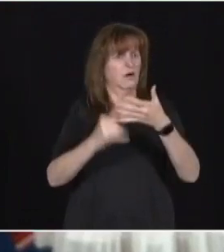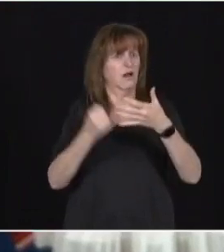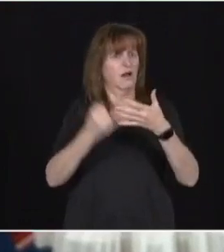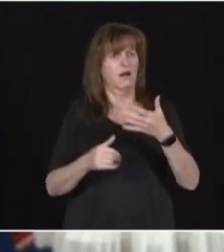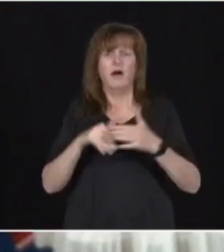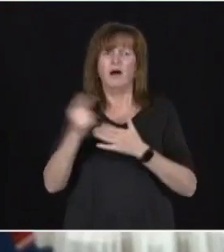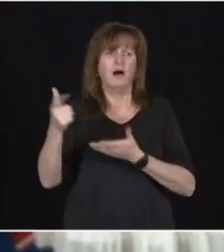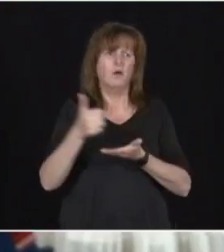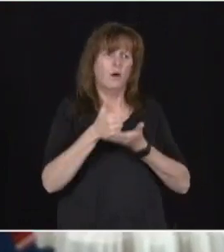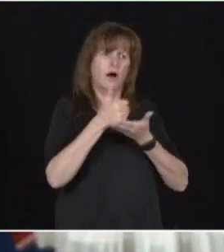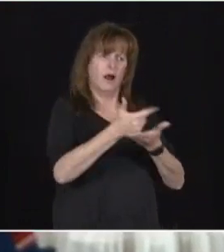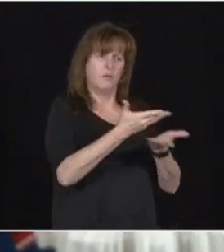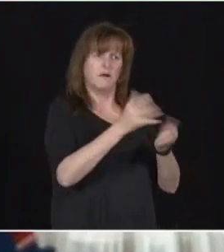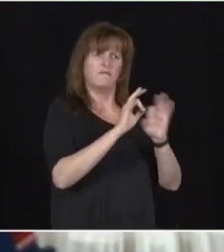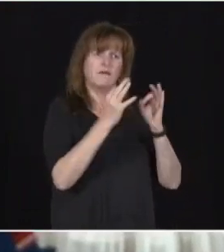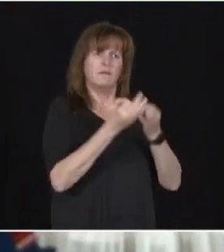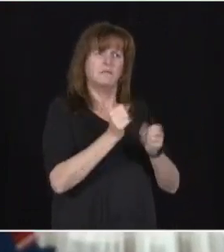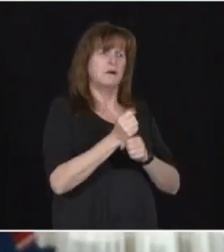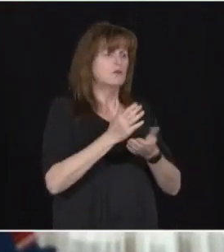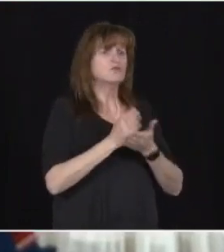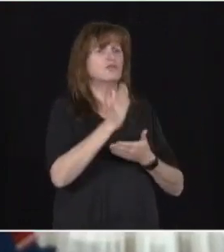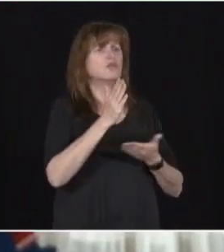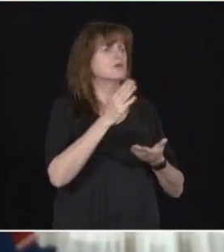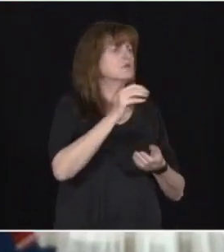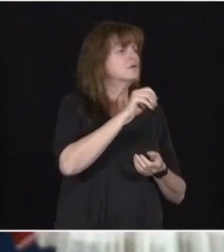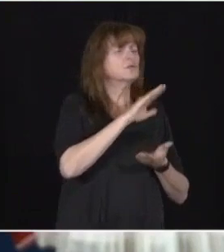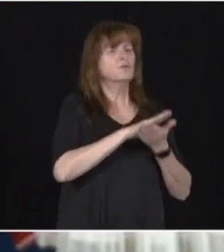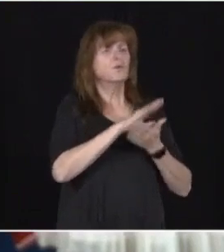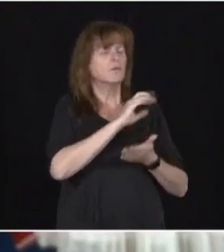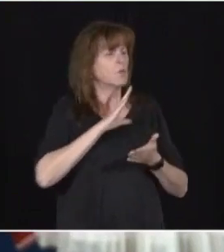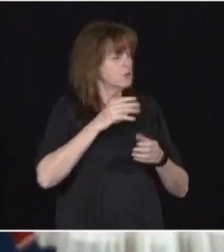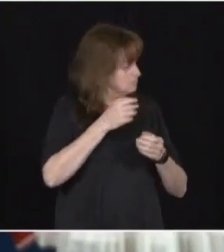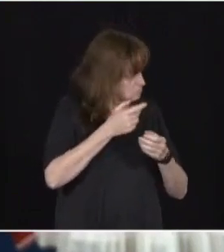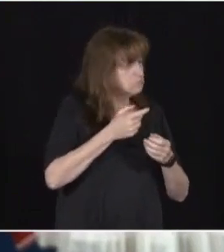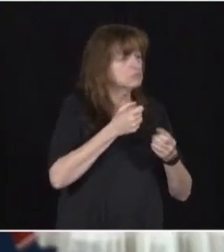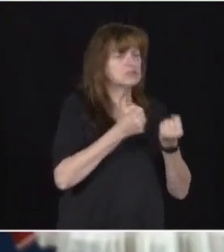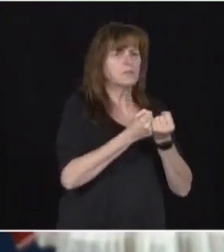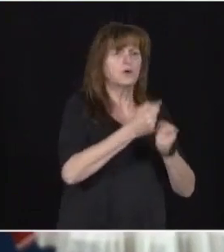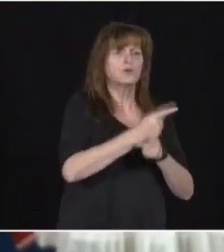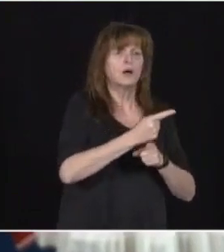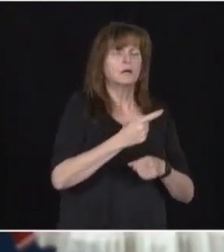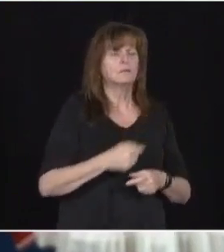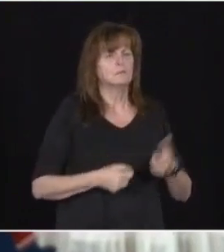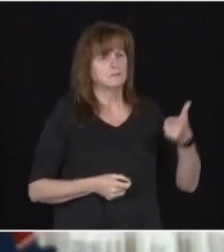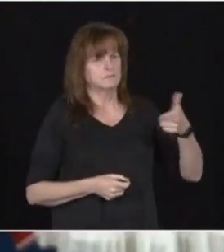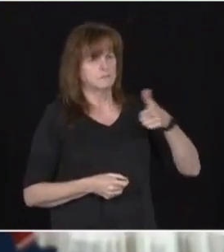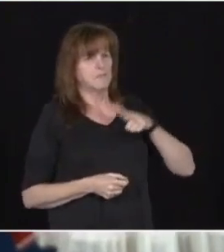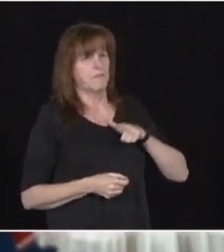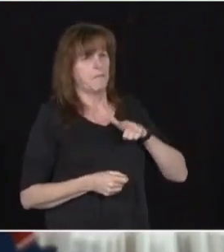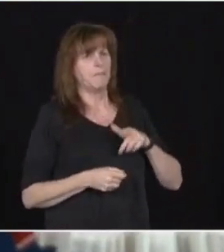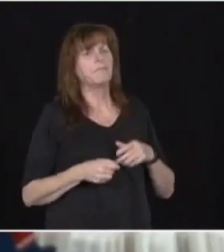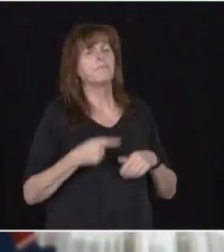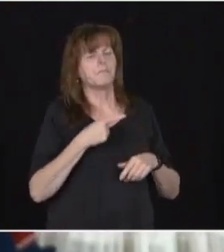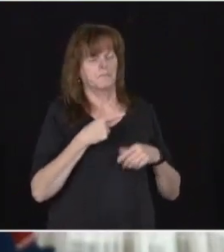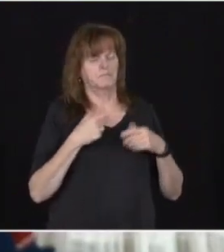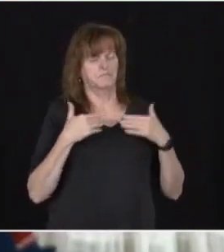school year, what is the government doing to ensure the school board is meeting their needs? I will hand this over to the Minister of